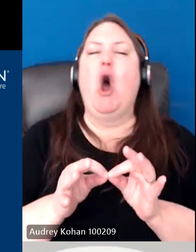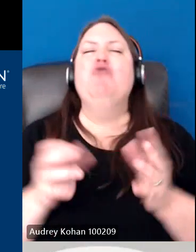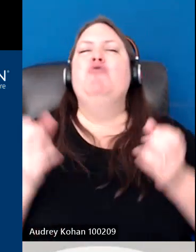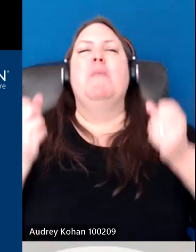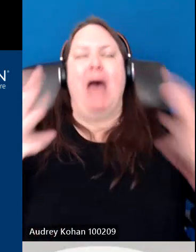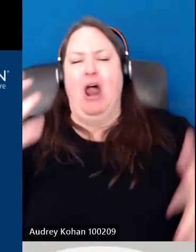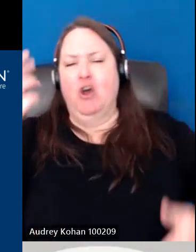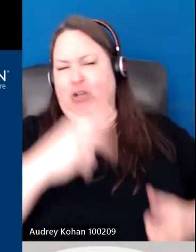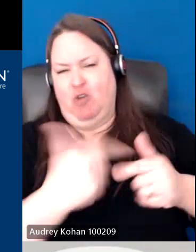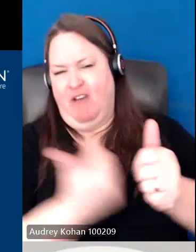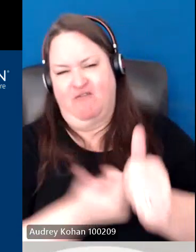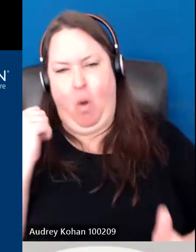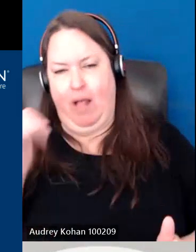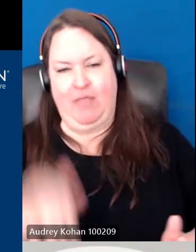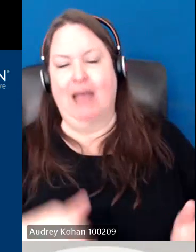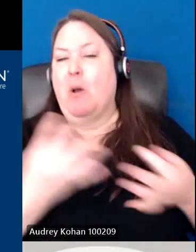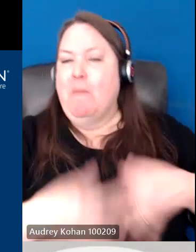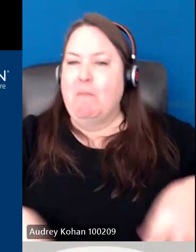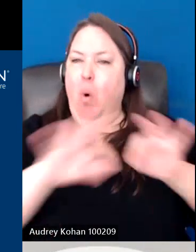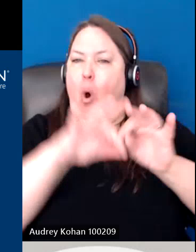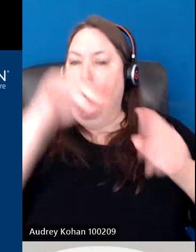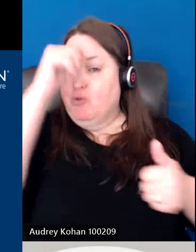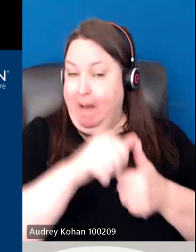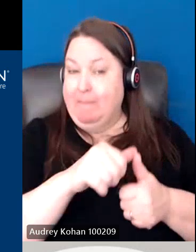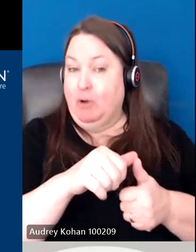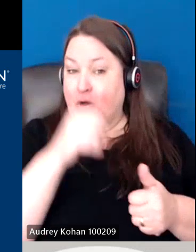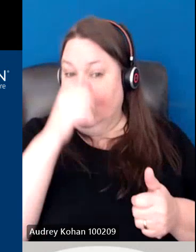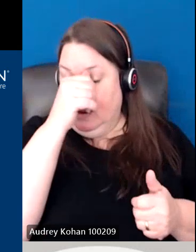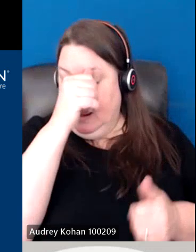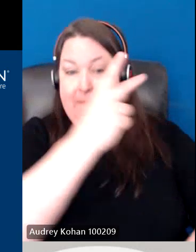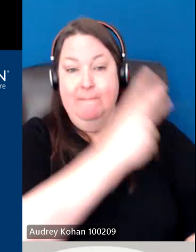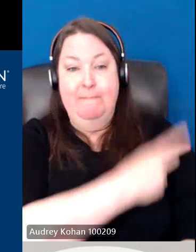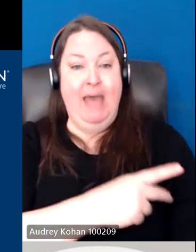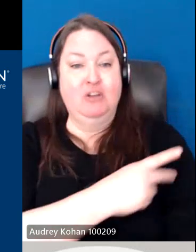avoid this practice it's important to remember though that patients ultimately have the right